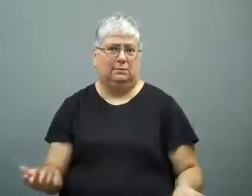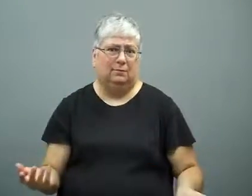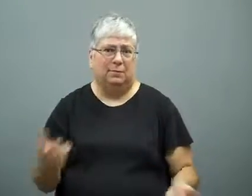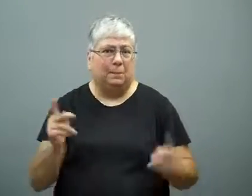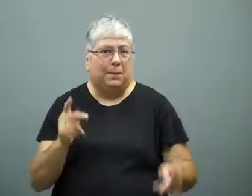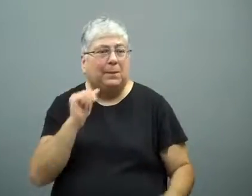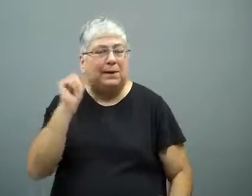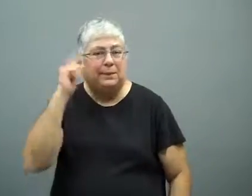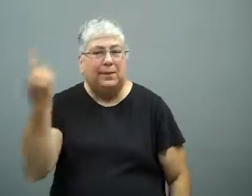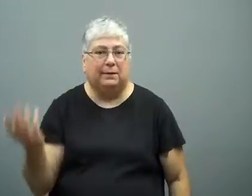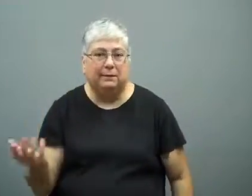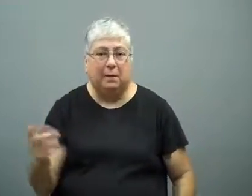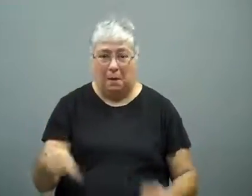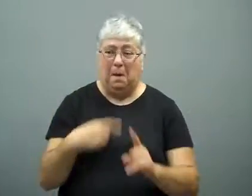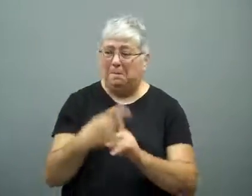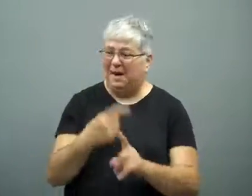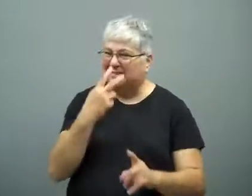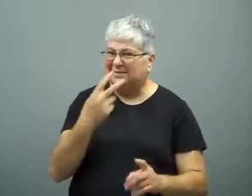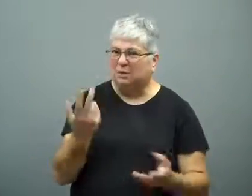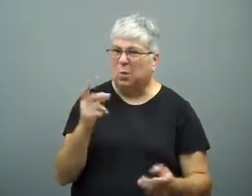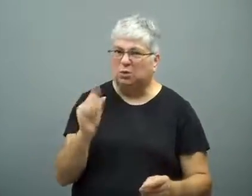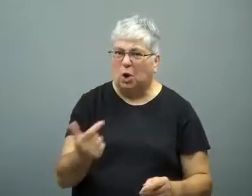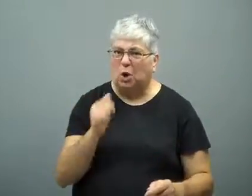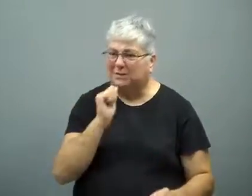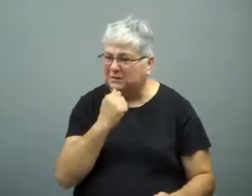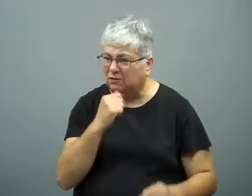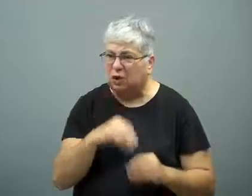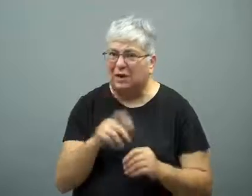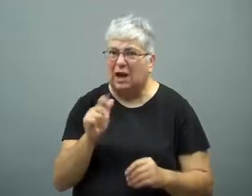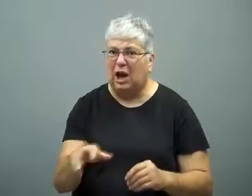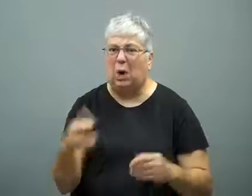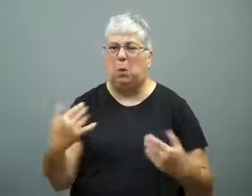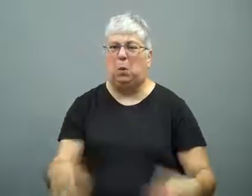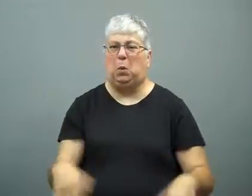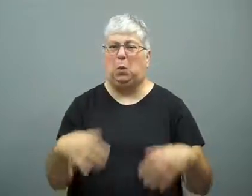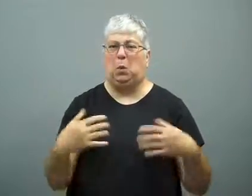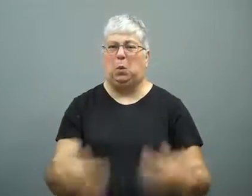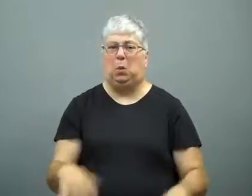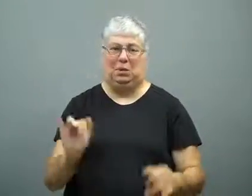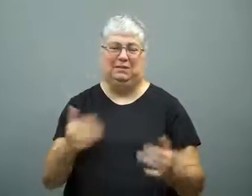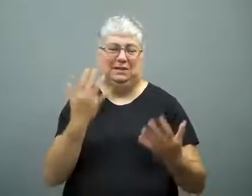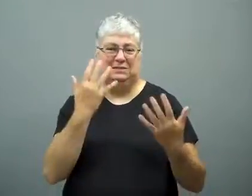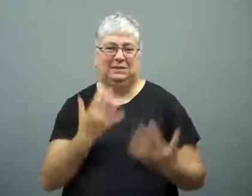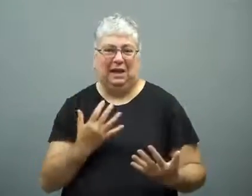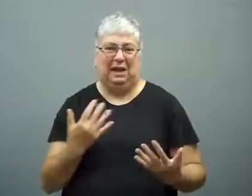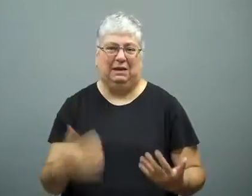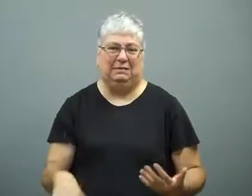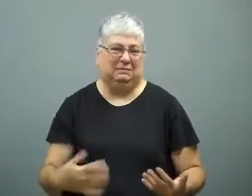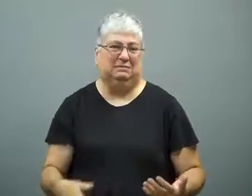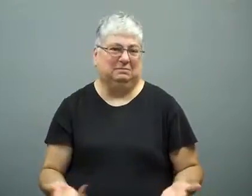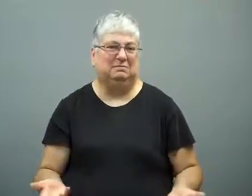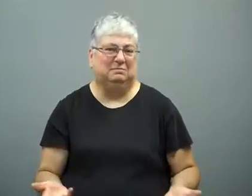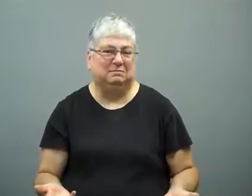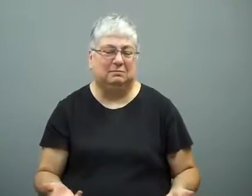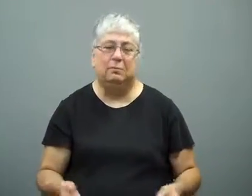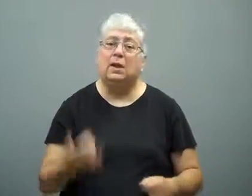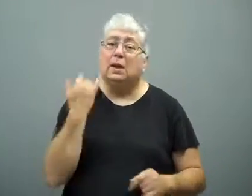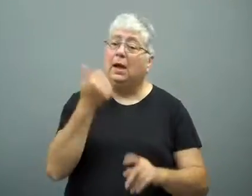People just don't think. We've seen dogs suffering in cars. That's really sad.